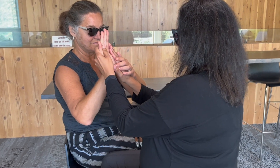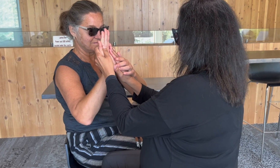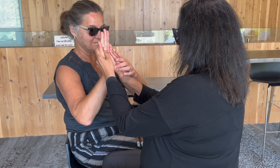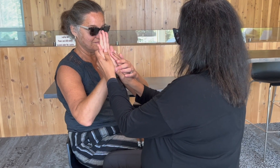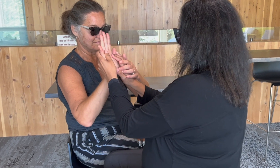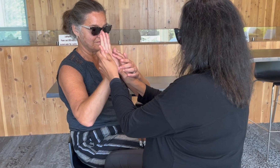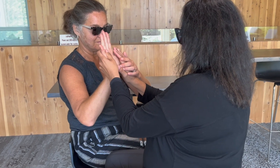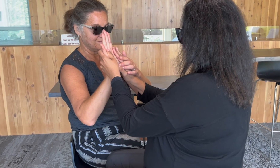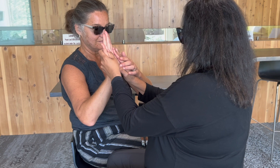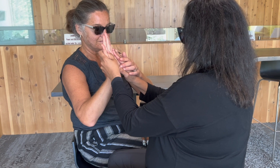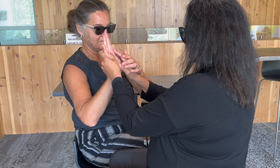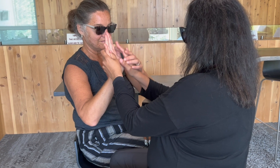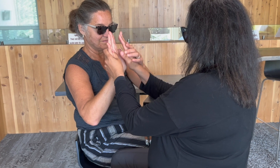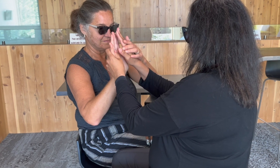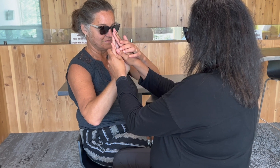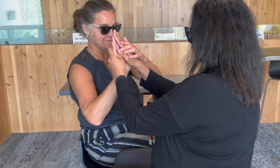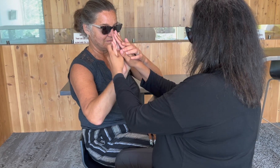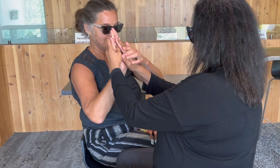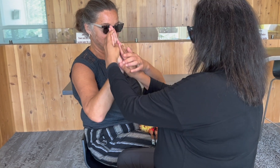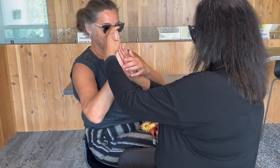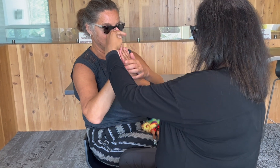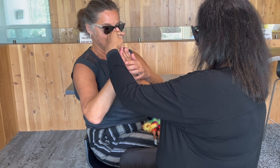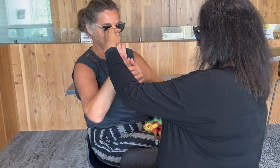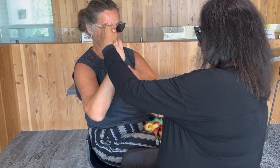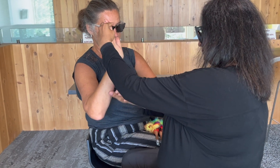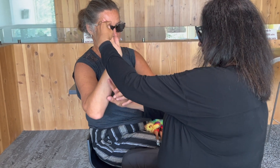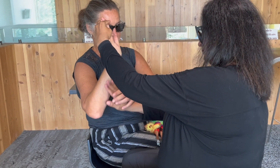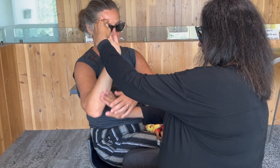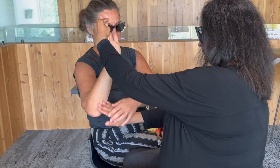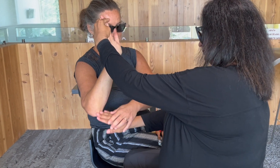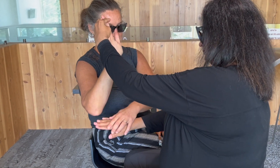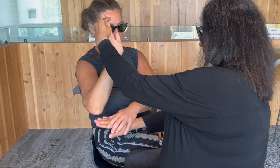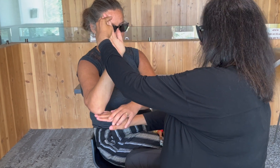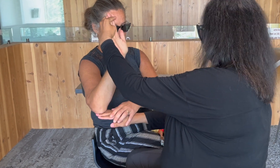The doll is dressed in a coat that extends below her waist.